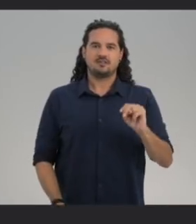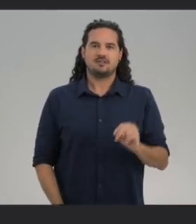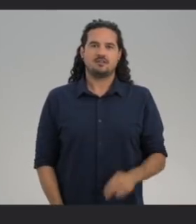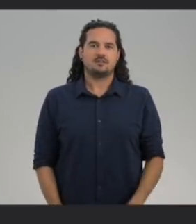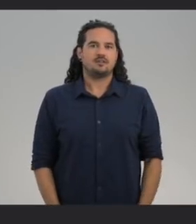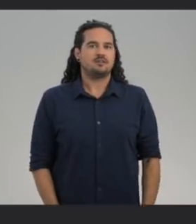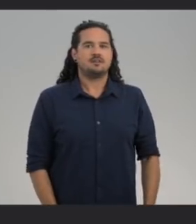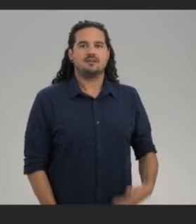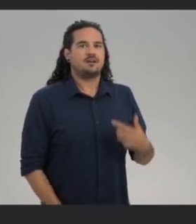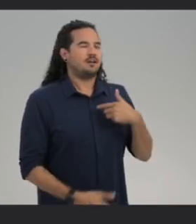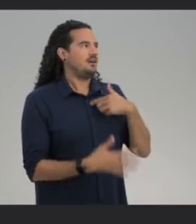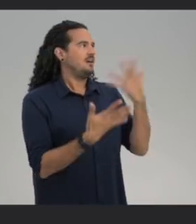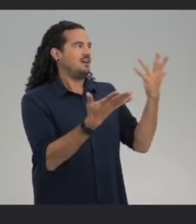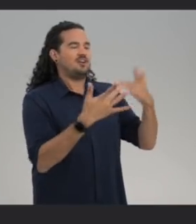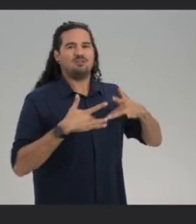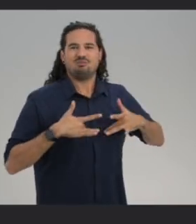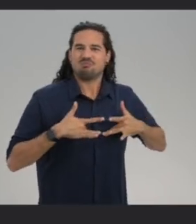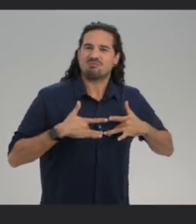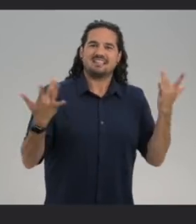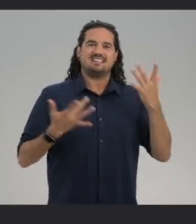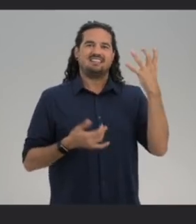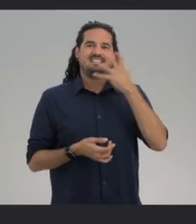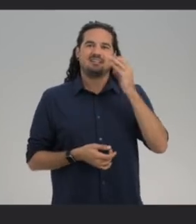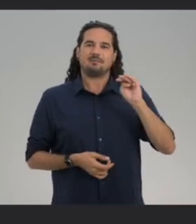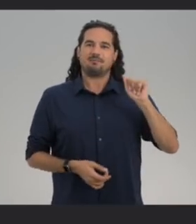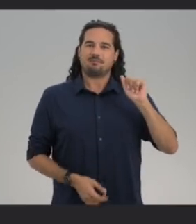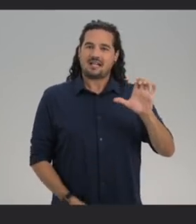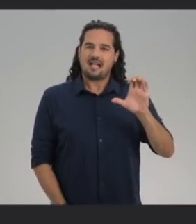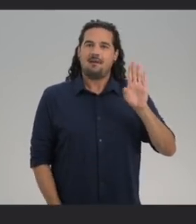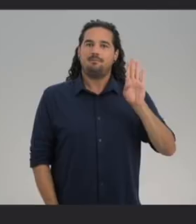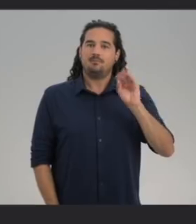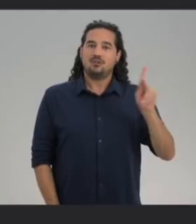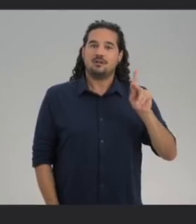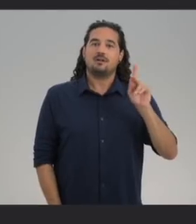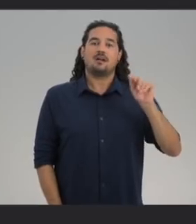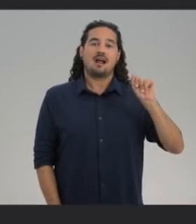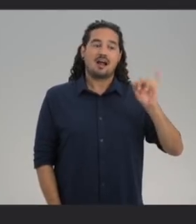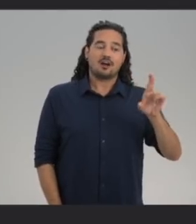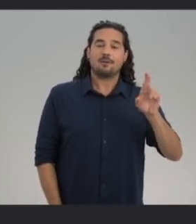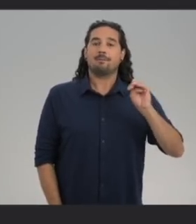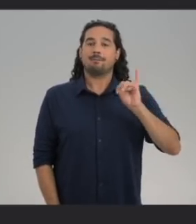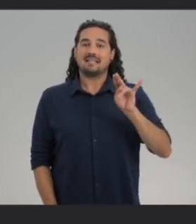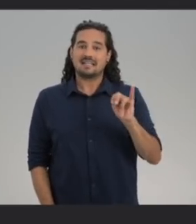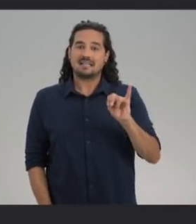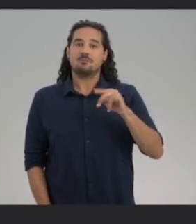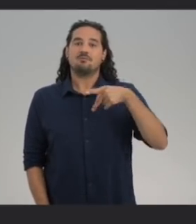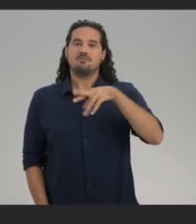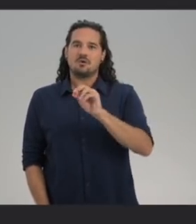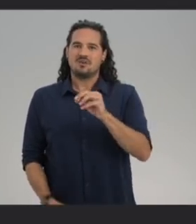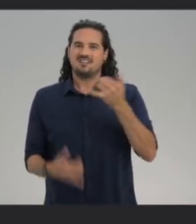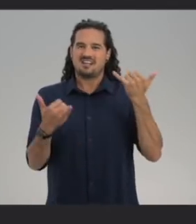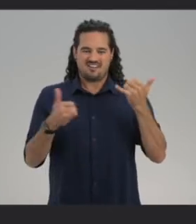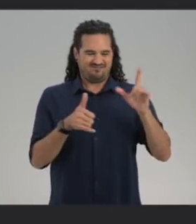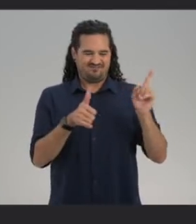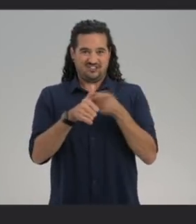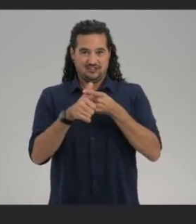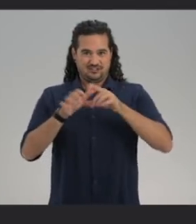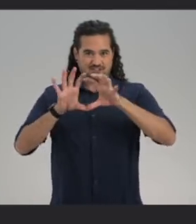We couldn't be more thrilled about the new Mac mini, MacBook Air and MacBook Pro. They're the first of a new generation of Mac.